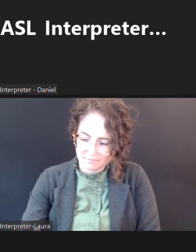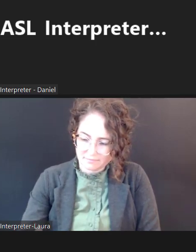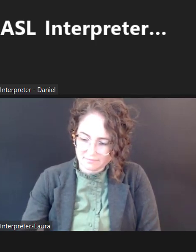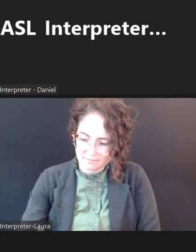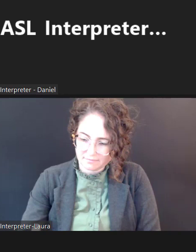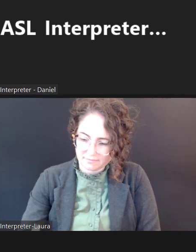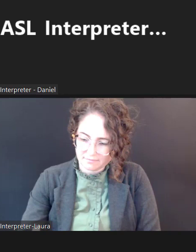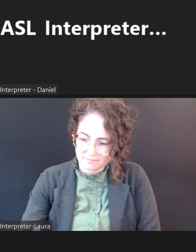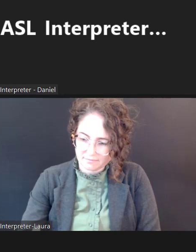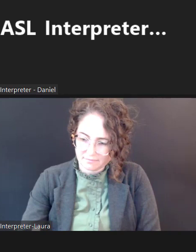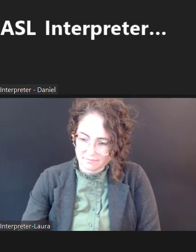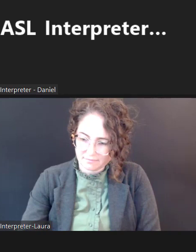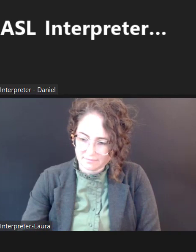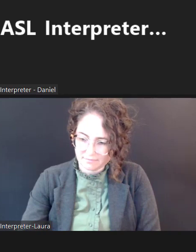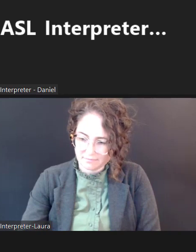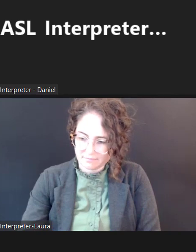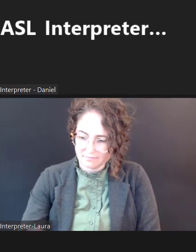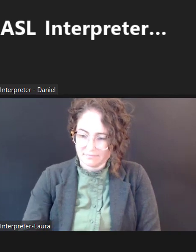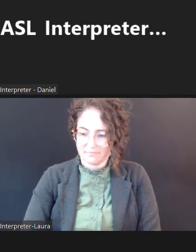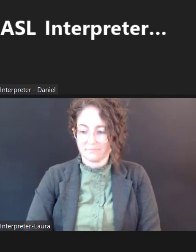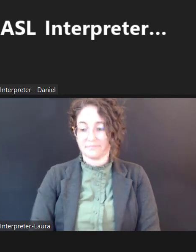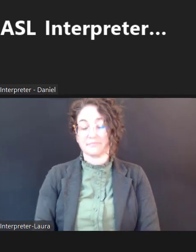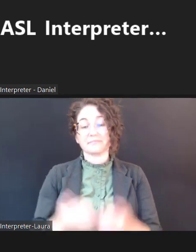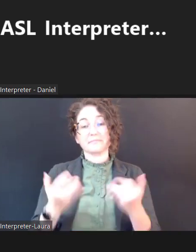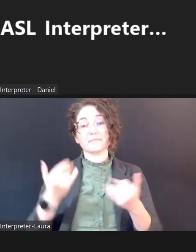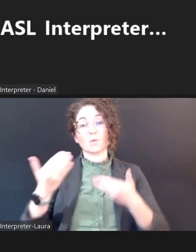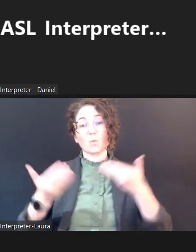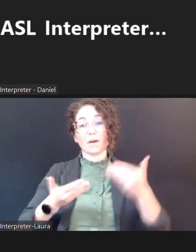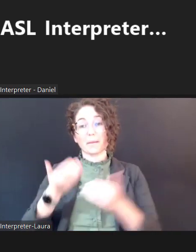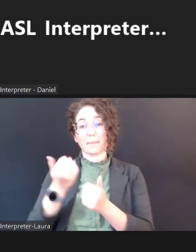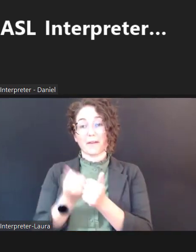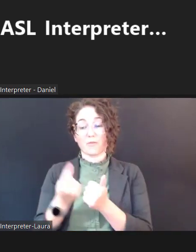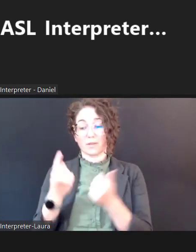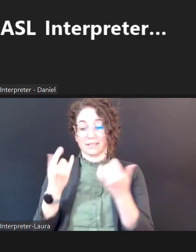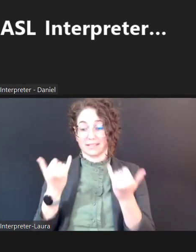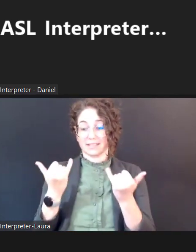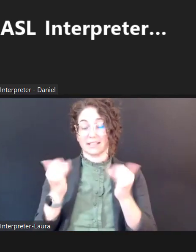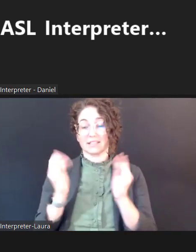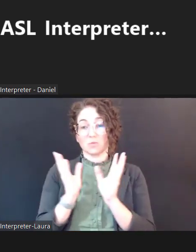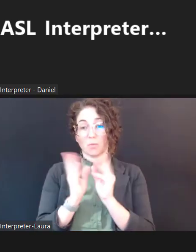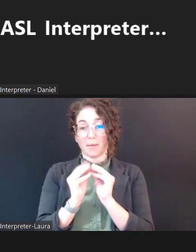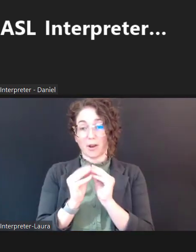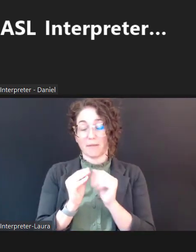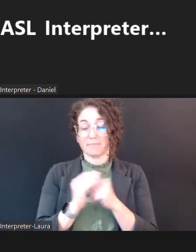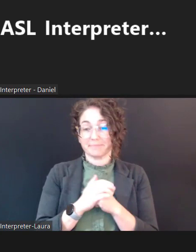William Eiserman: Well, I would like to welcome everybody to